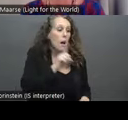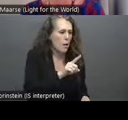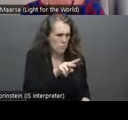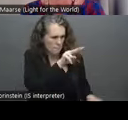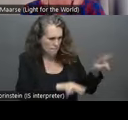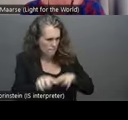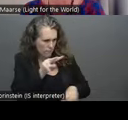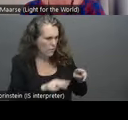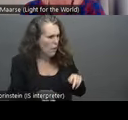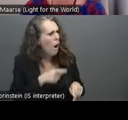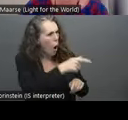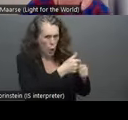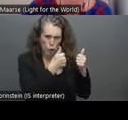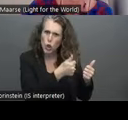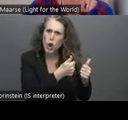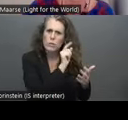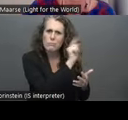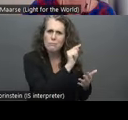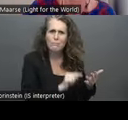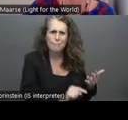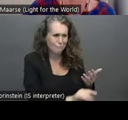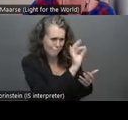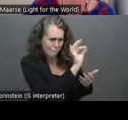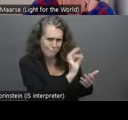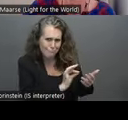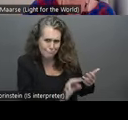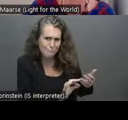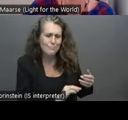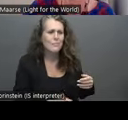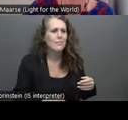their portfolio, so that they can be those practices can be documented.